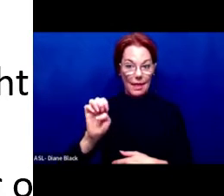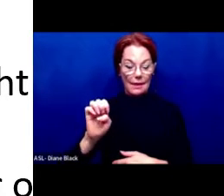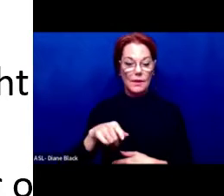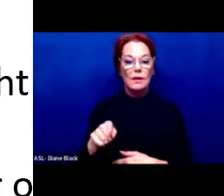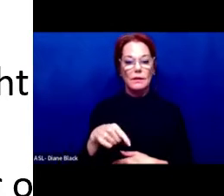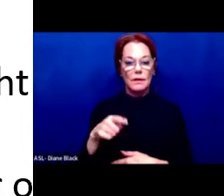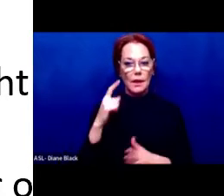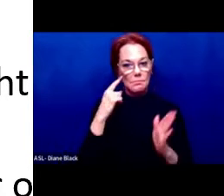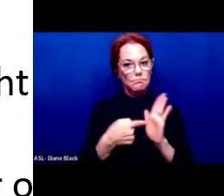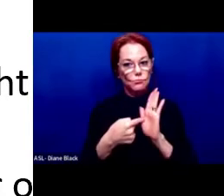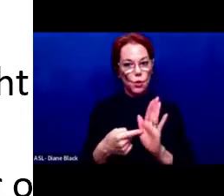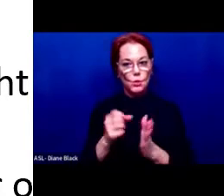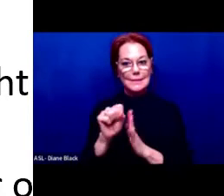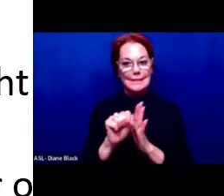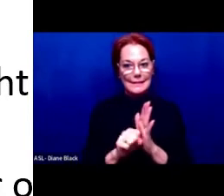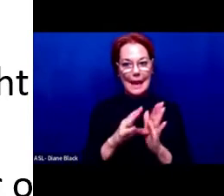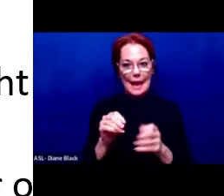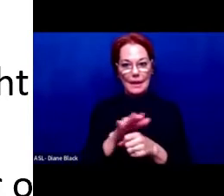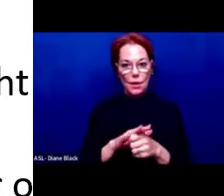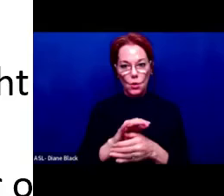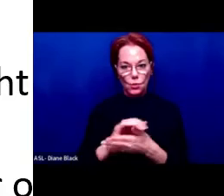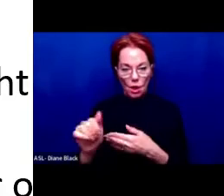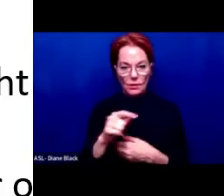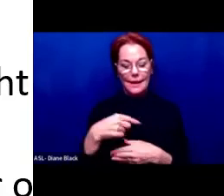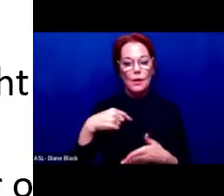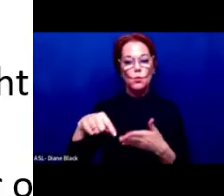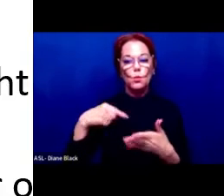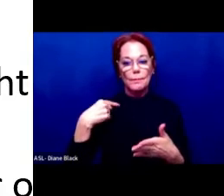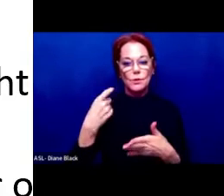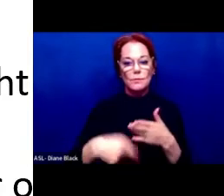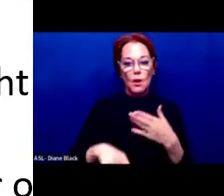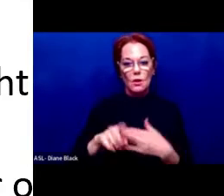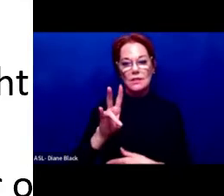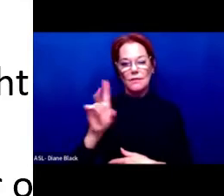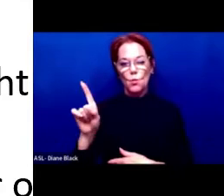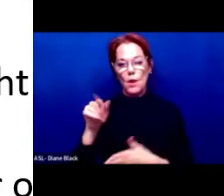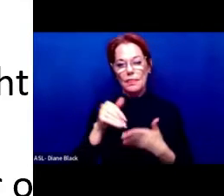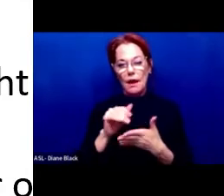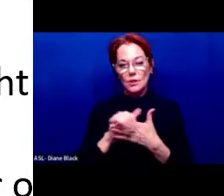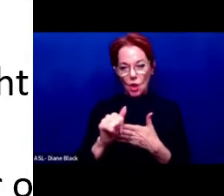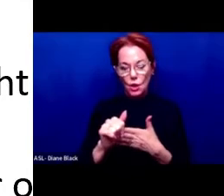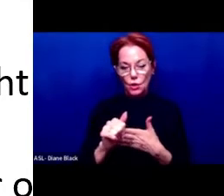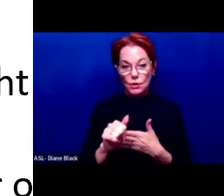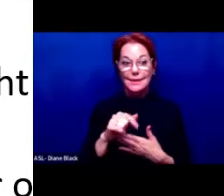dollars, they had reimbursable costs of about $71,000. So they got reimbursed half of that,